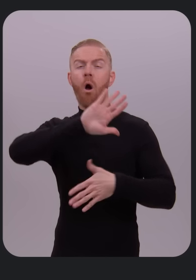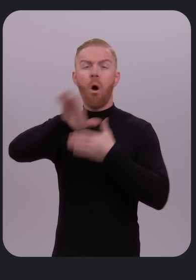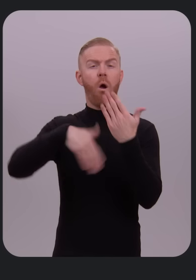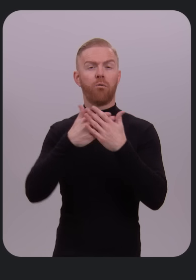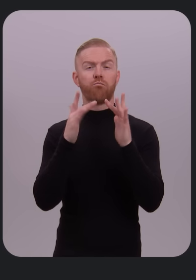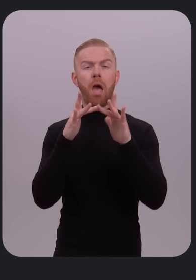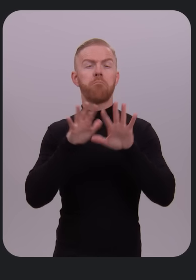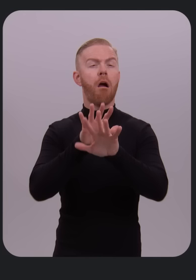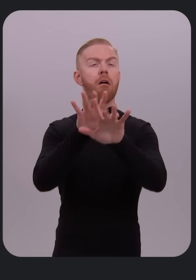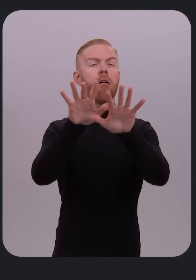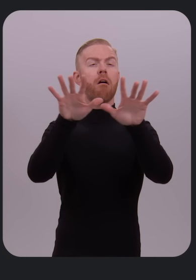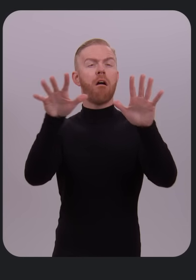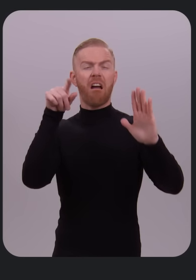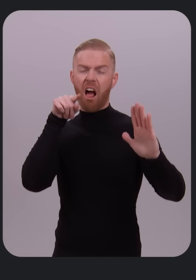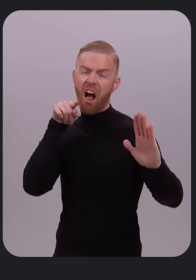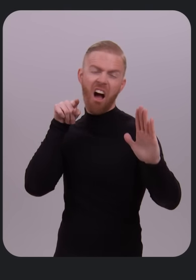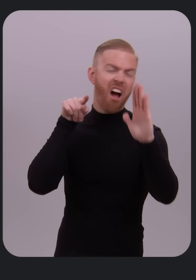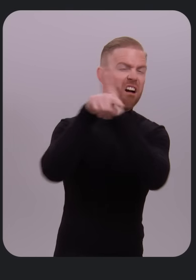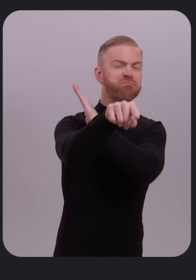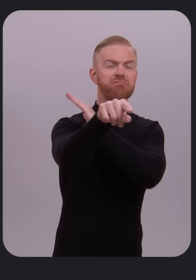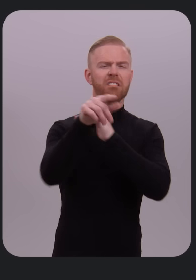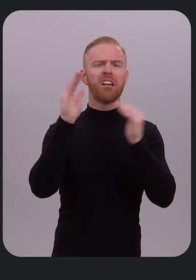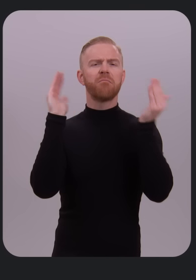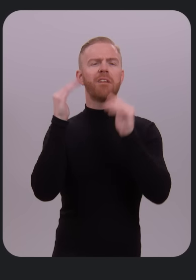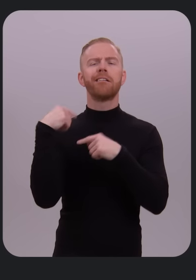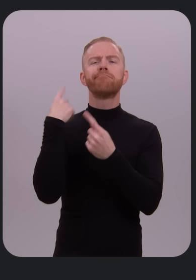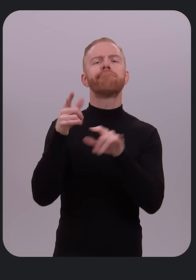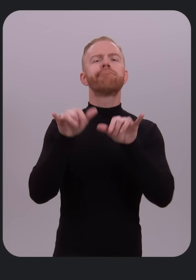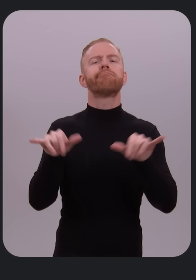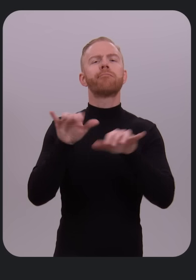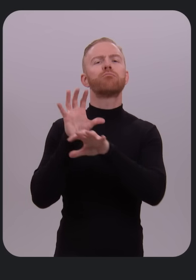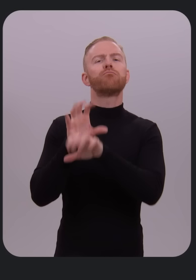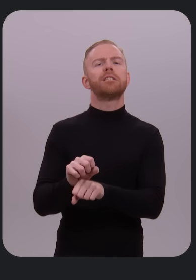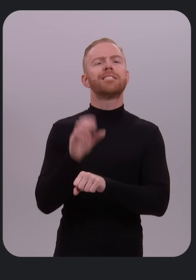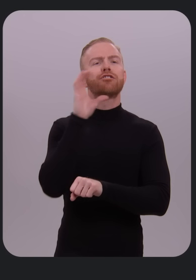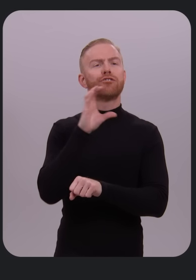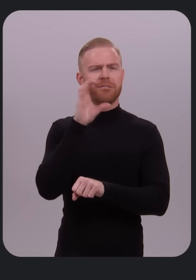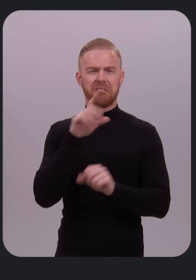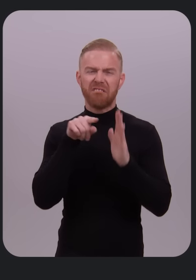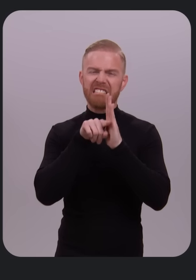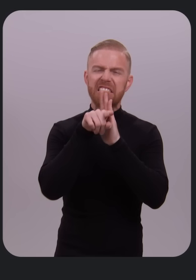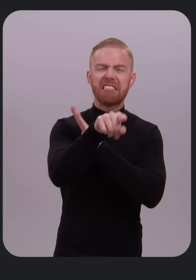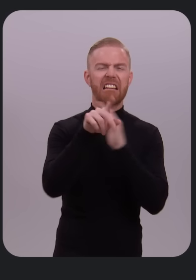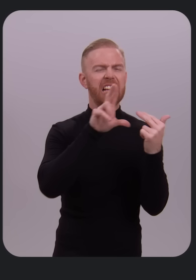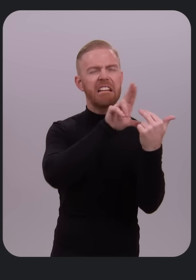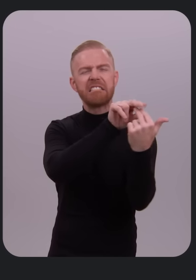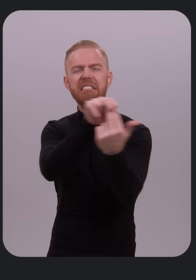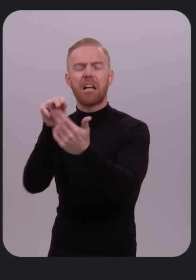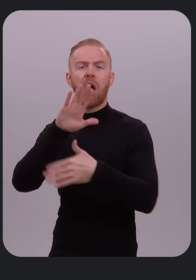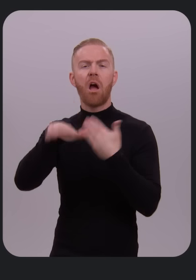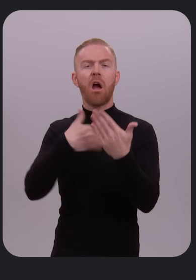going way deeper than a traditional search. And it taps into all of our data sets of real-time information,